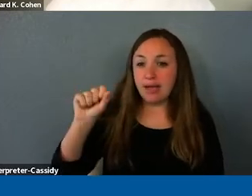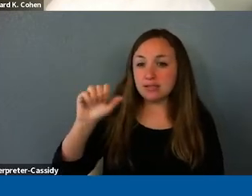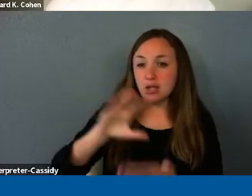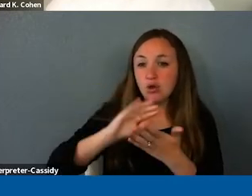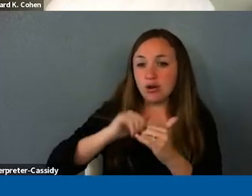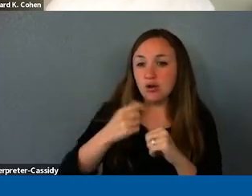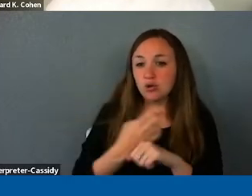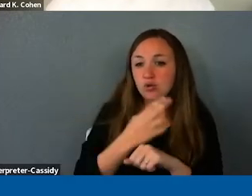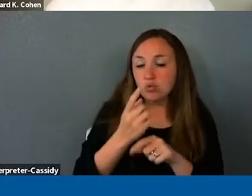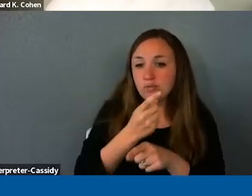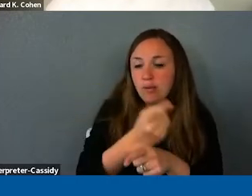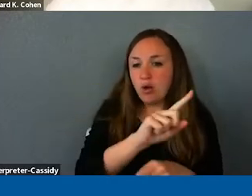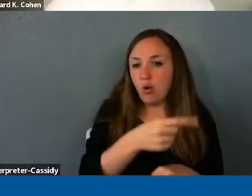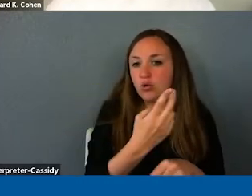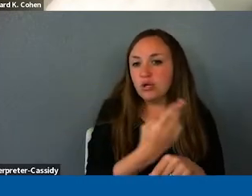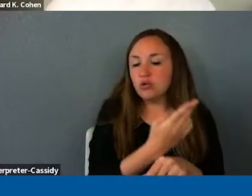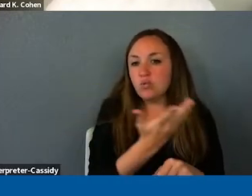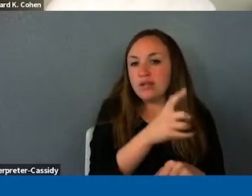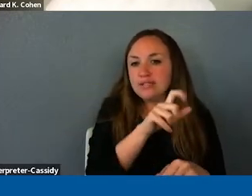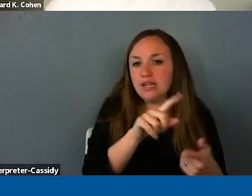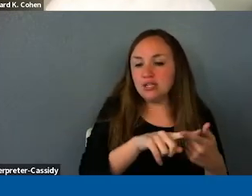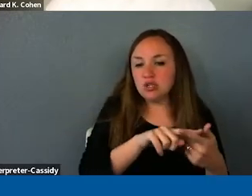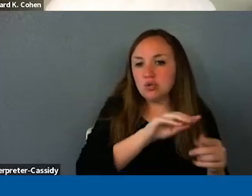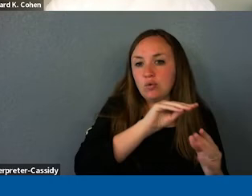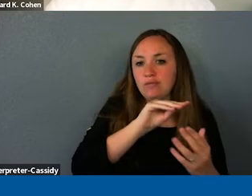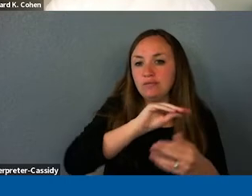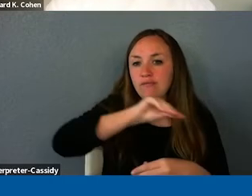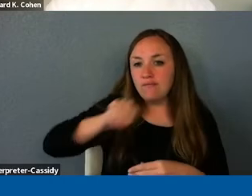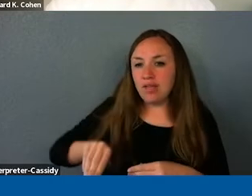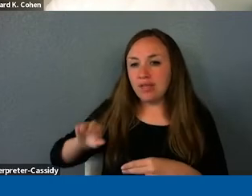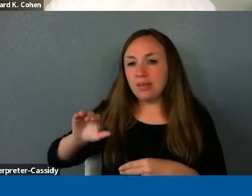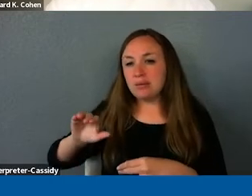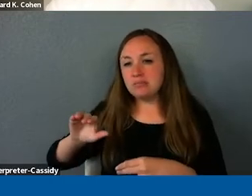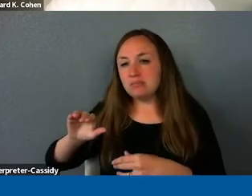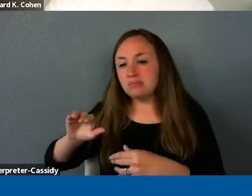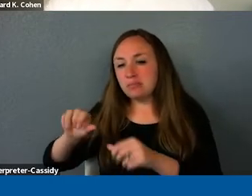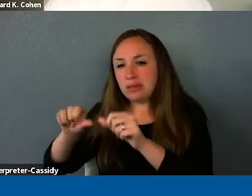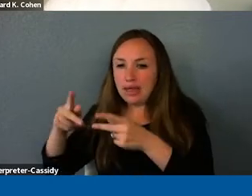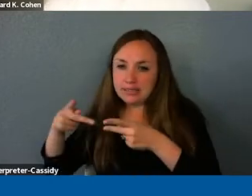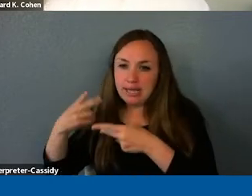Use only what is needed to fill in HTML gaps. Mastering ARIA is not just about how to use it,